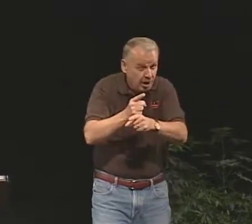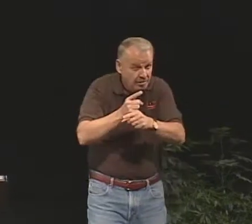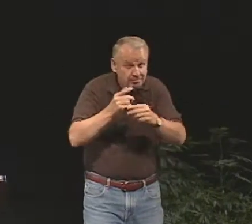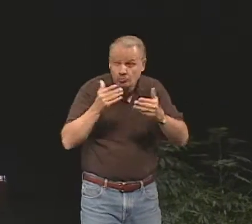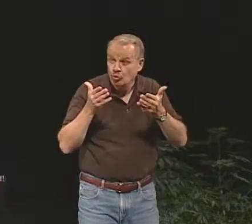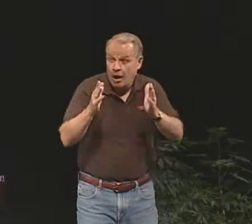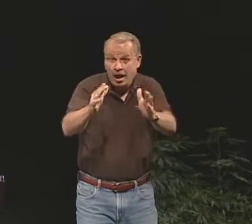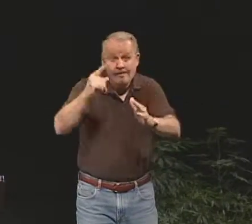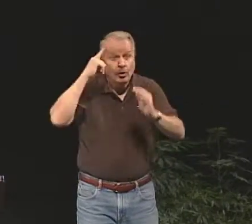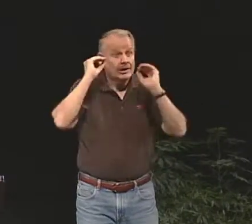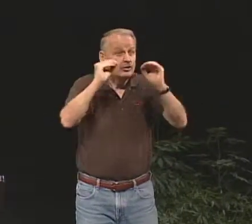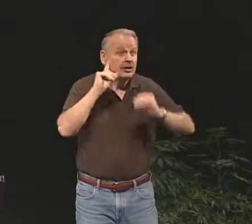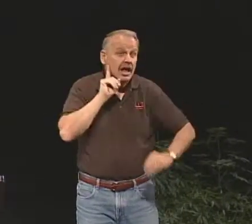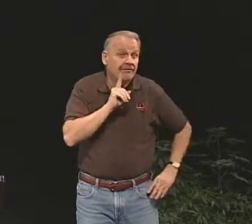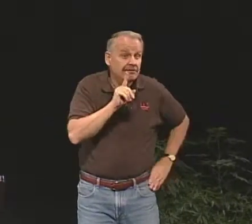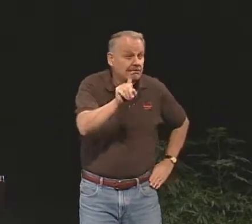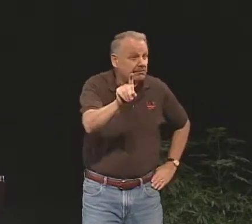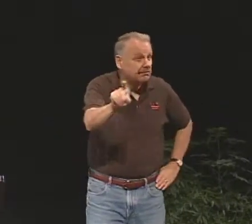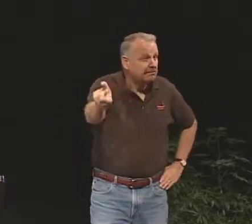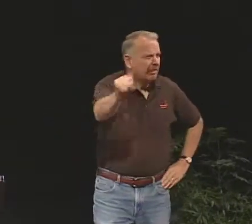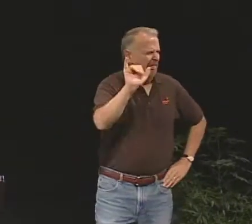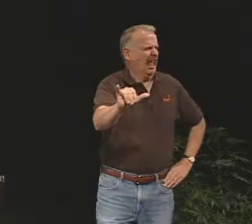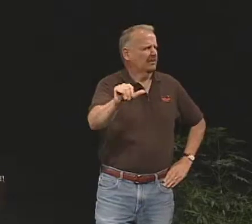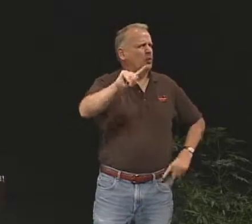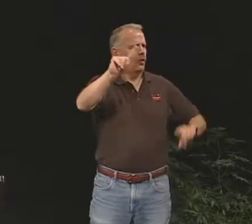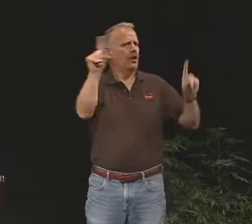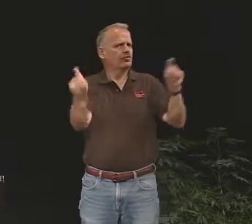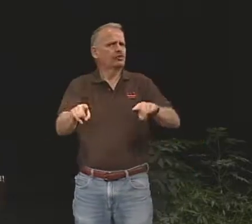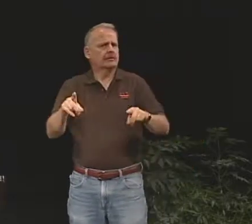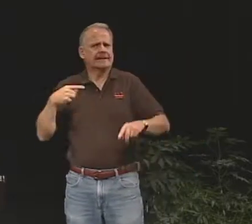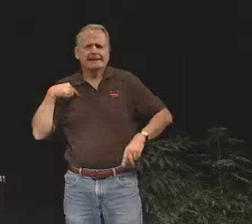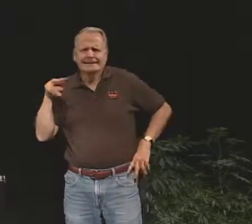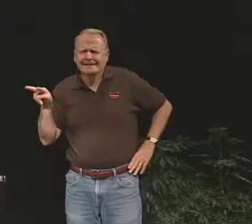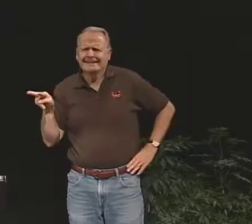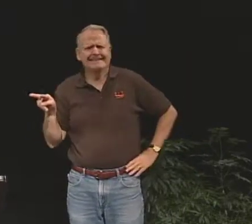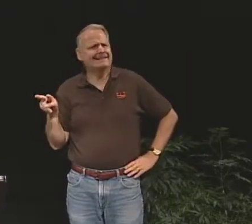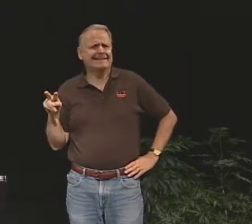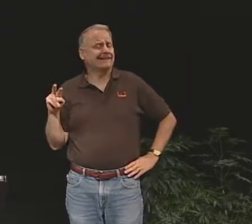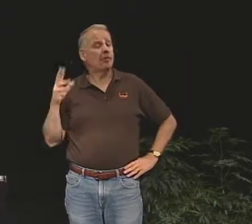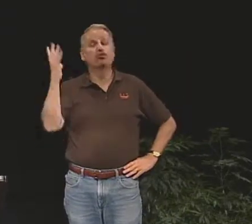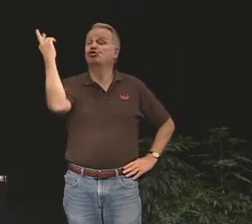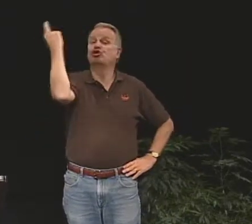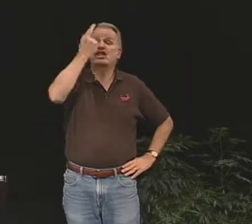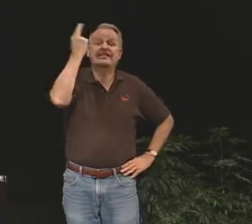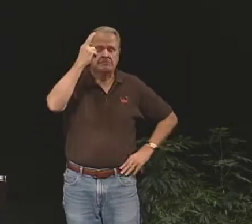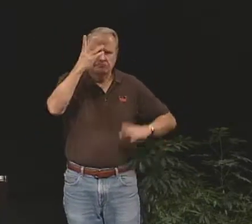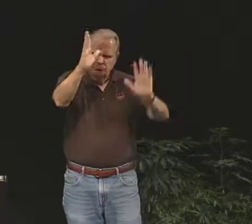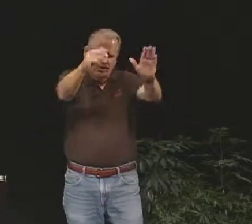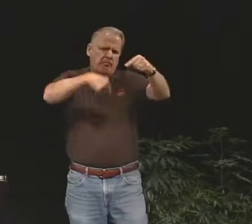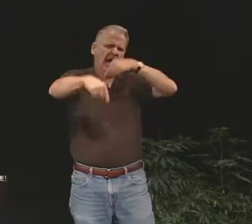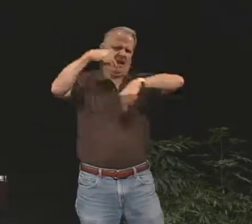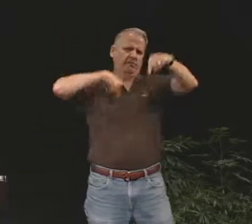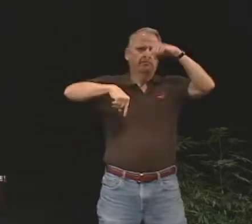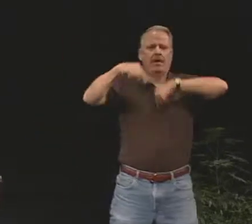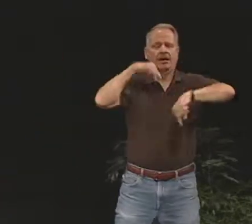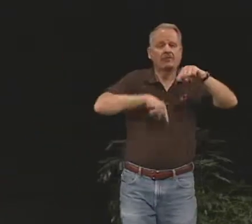But the question to you: Is that the right method for teaching deaf students? You know, that's something that we're wondering.